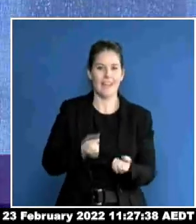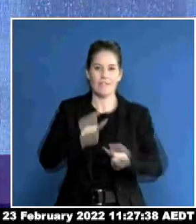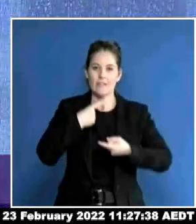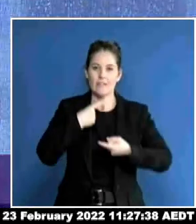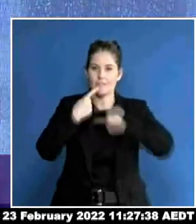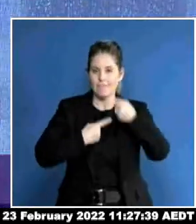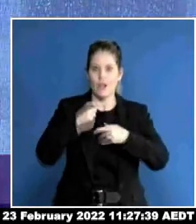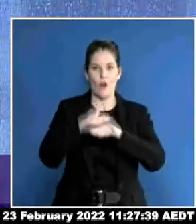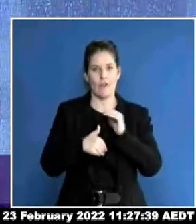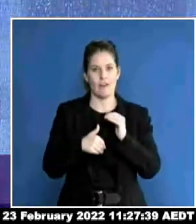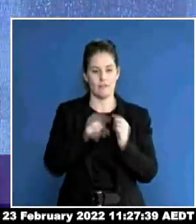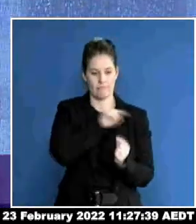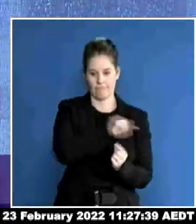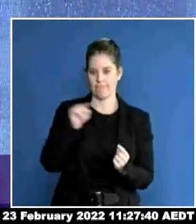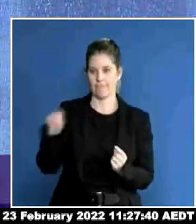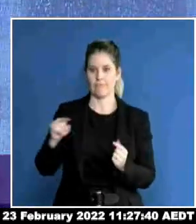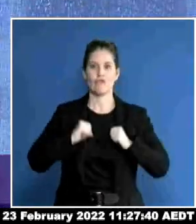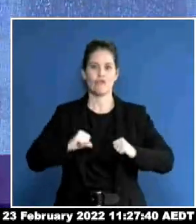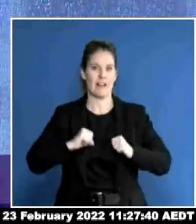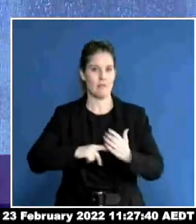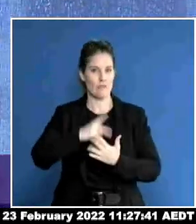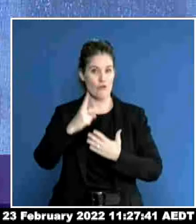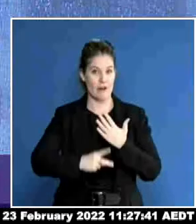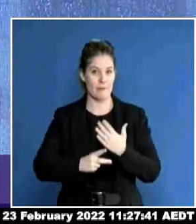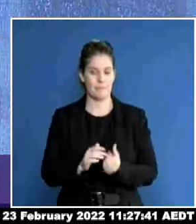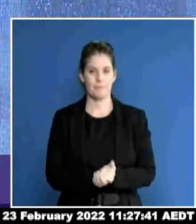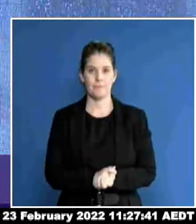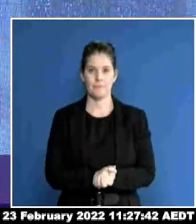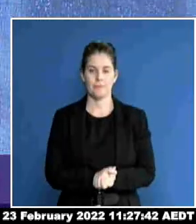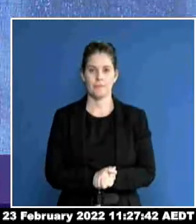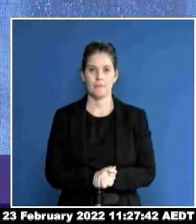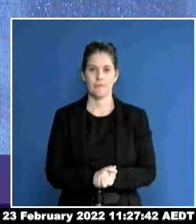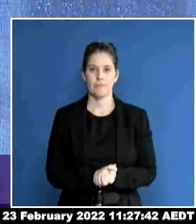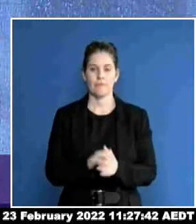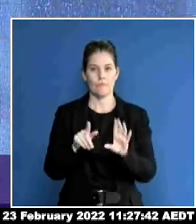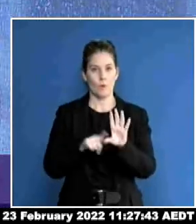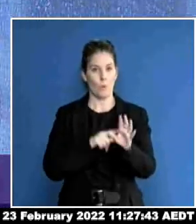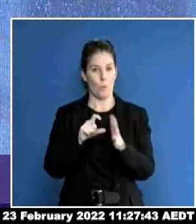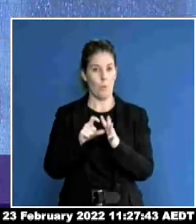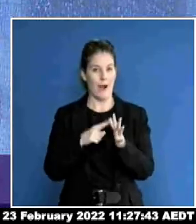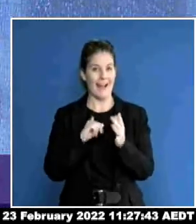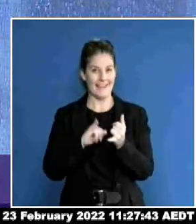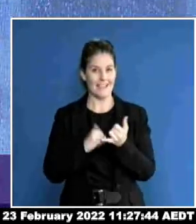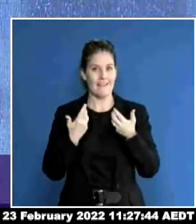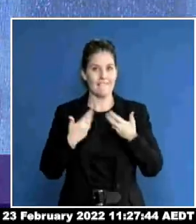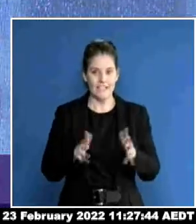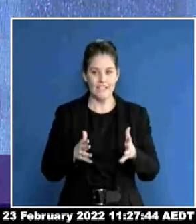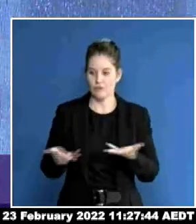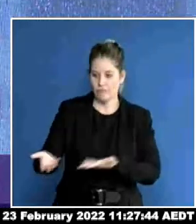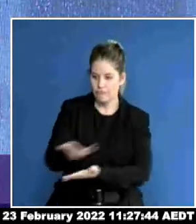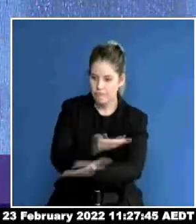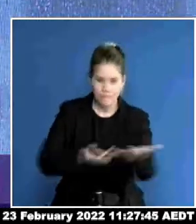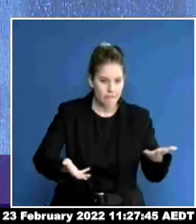Now, YDAS have consulted with young people for the purpose of preparing the submission